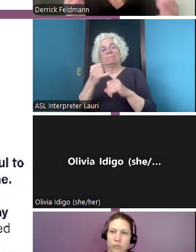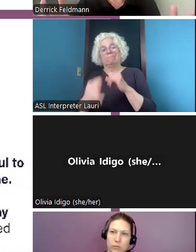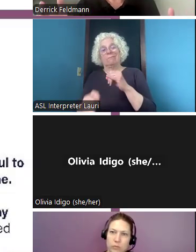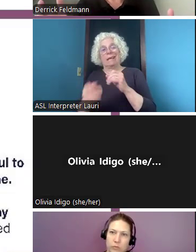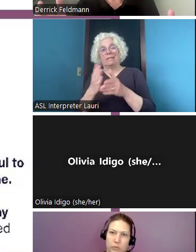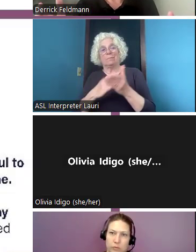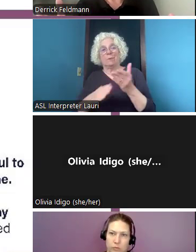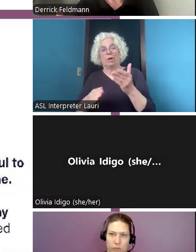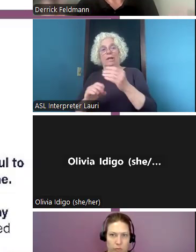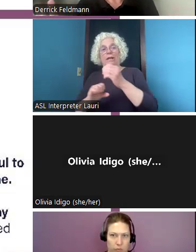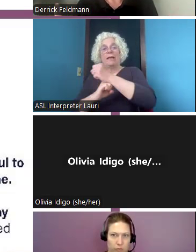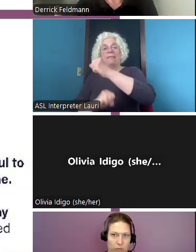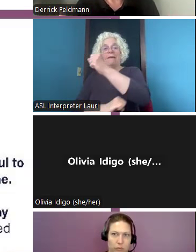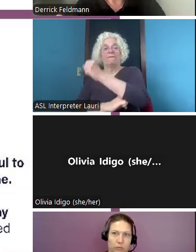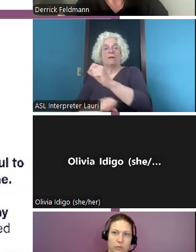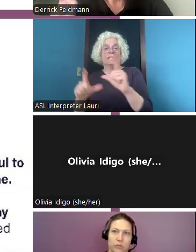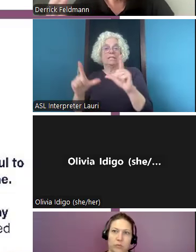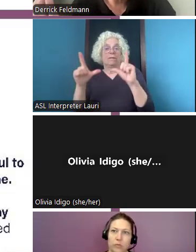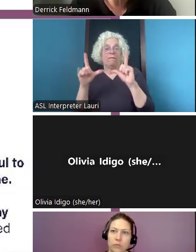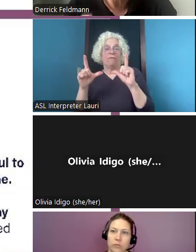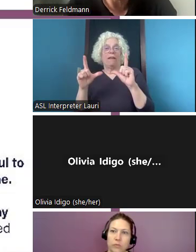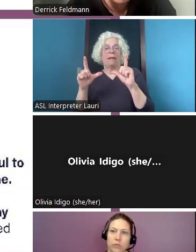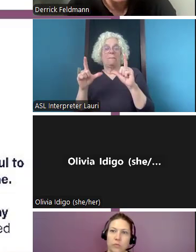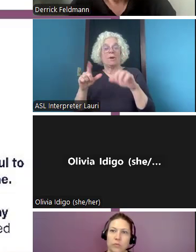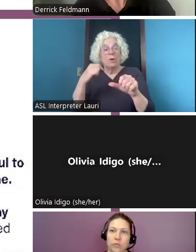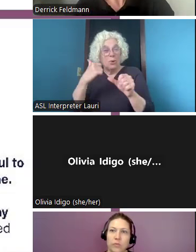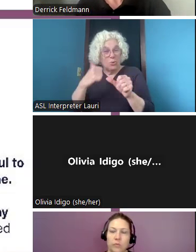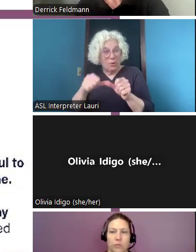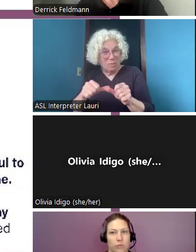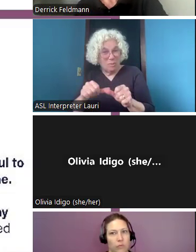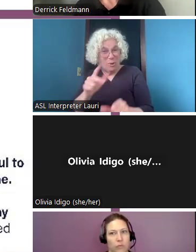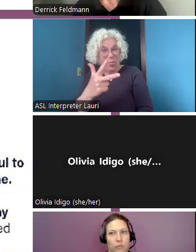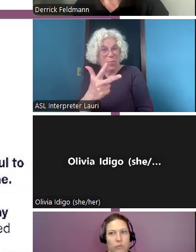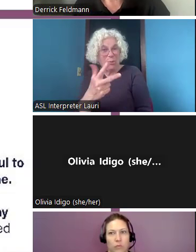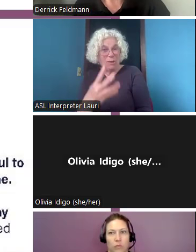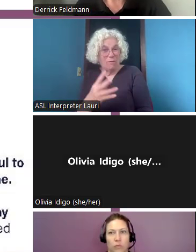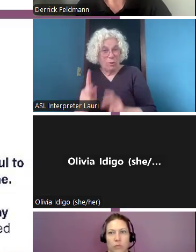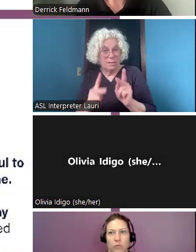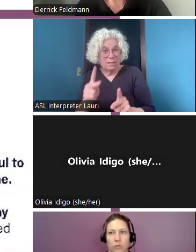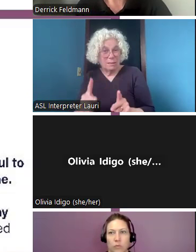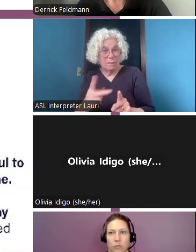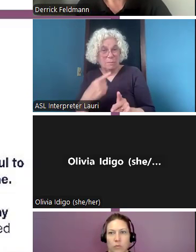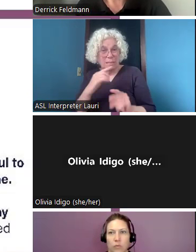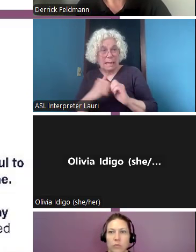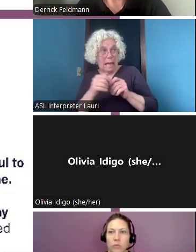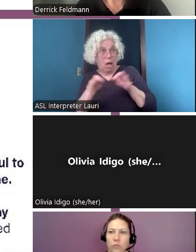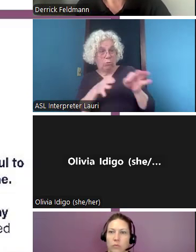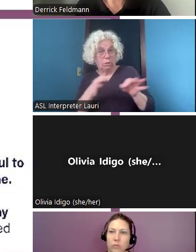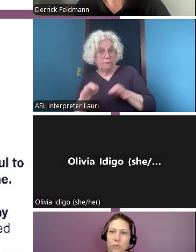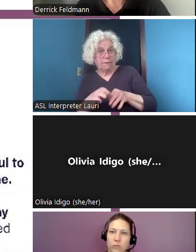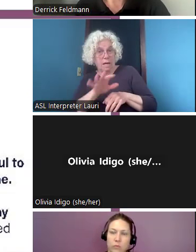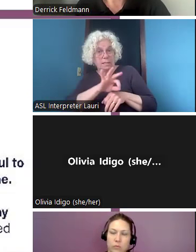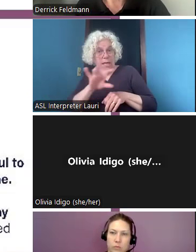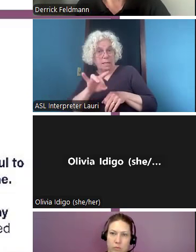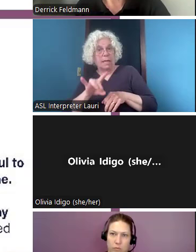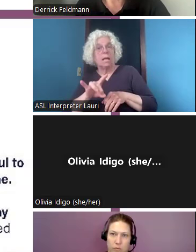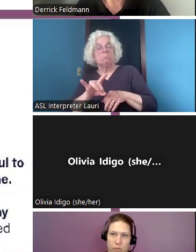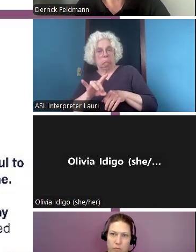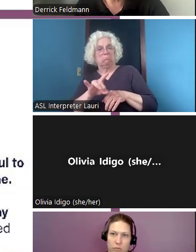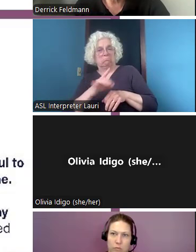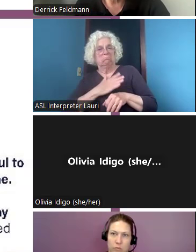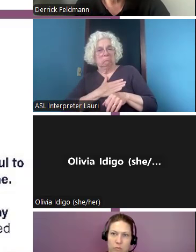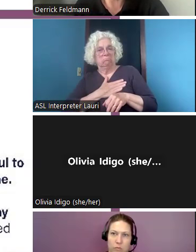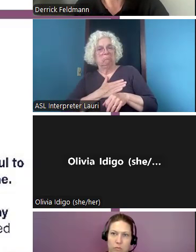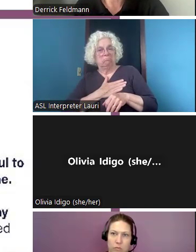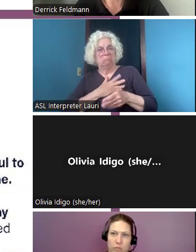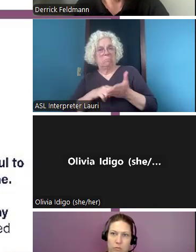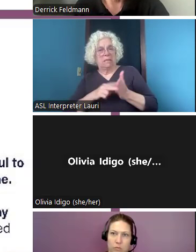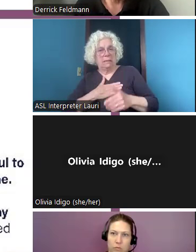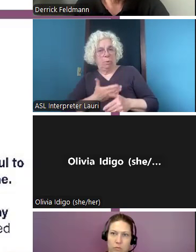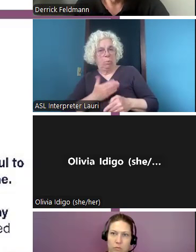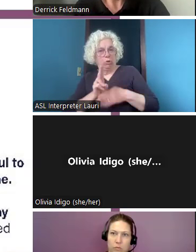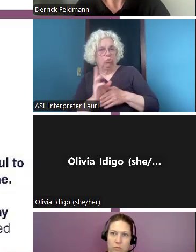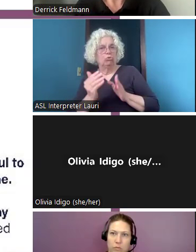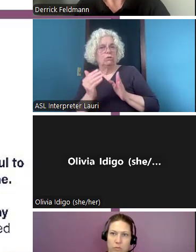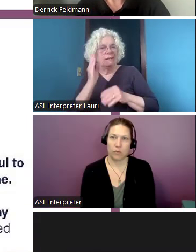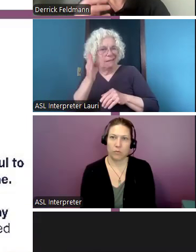The foundational frame, we couldn't believe it, over 3 quarters, said that the way we are defining a describing 988 encouraged them to potentially use it in the future, which is fantastic.